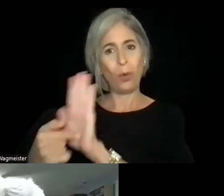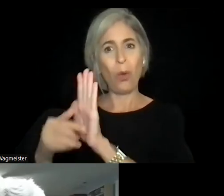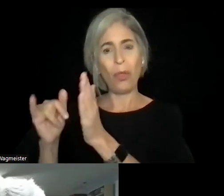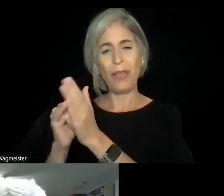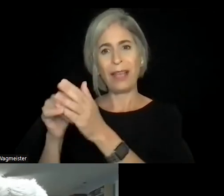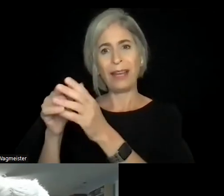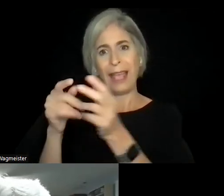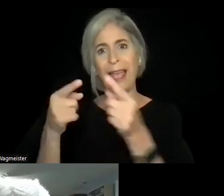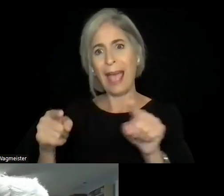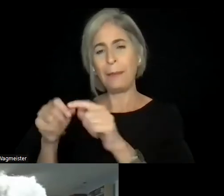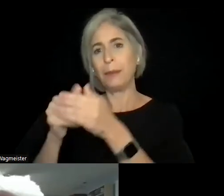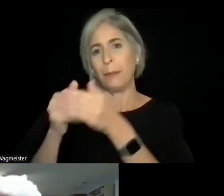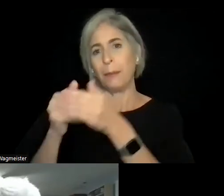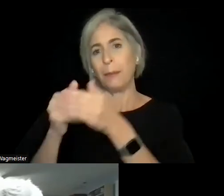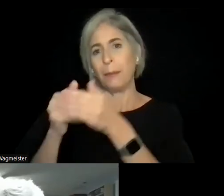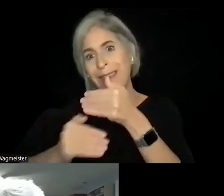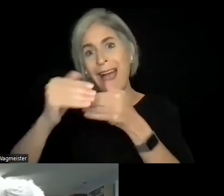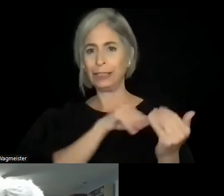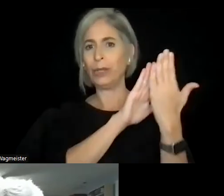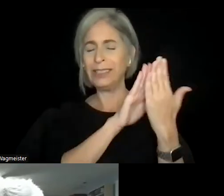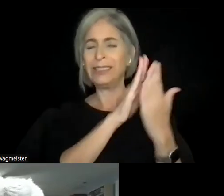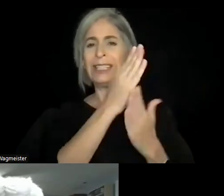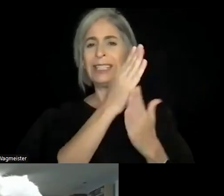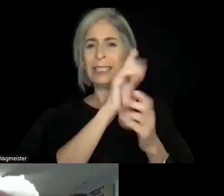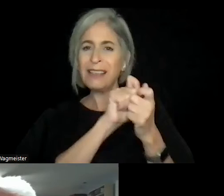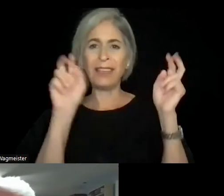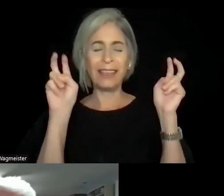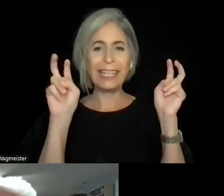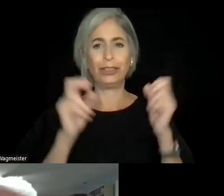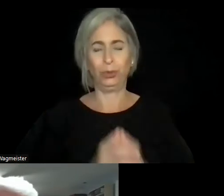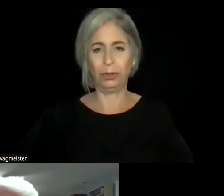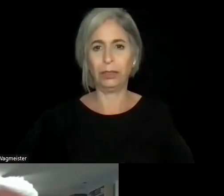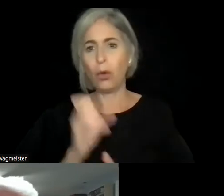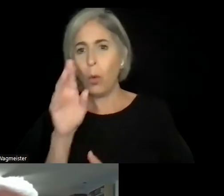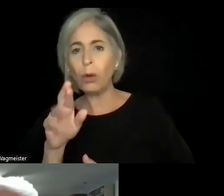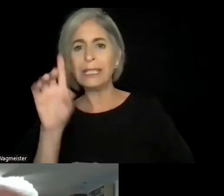connection of neural technology with the culture on disability and the role